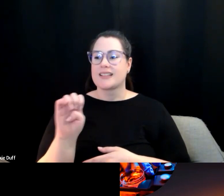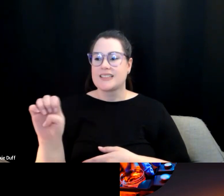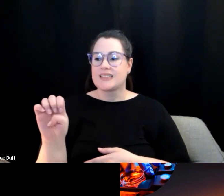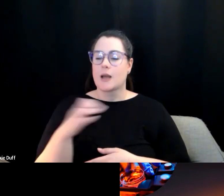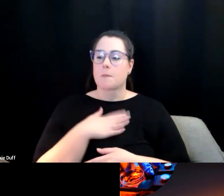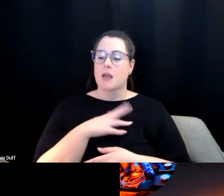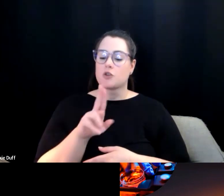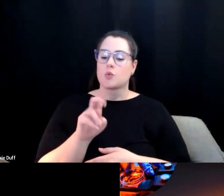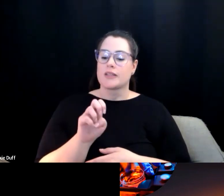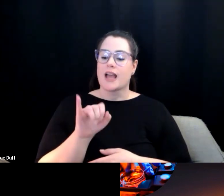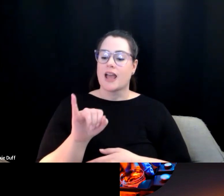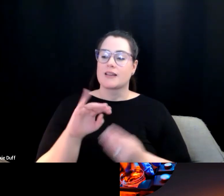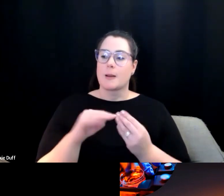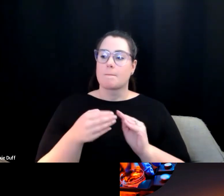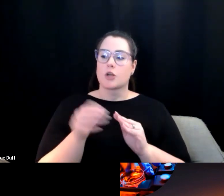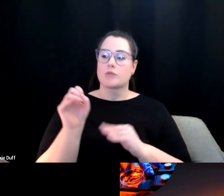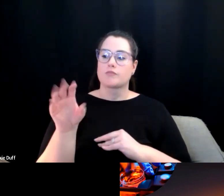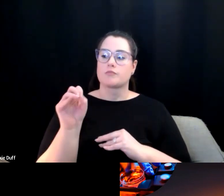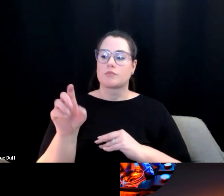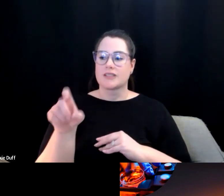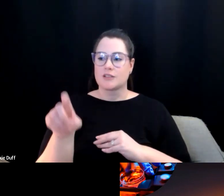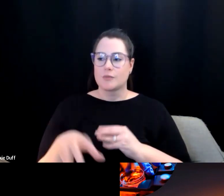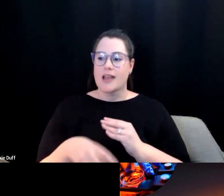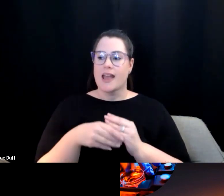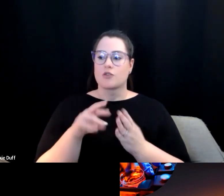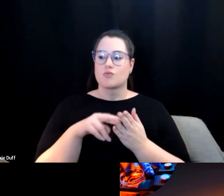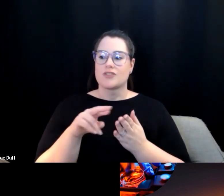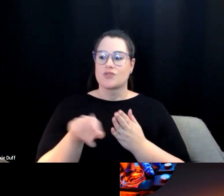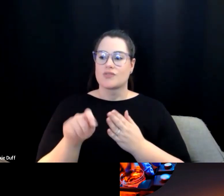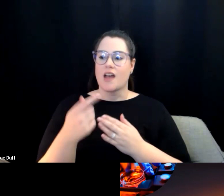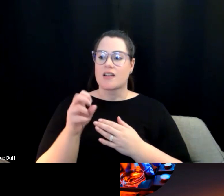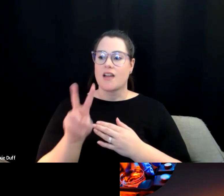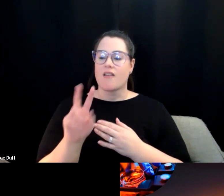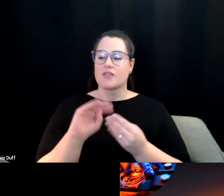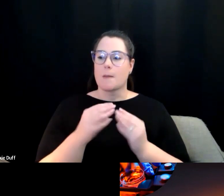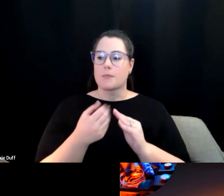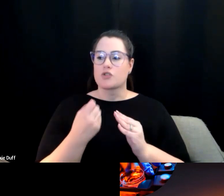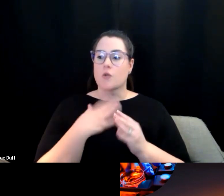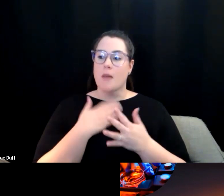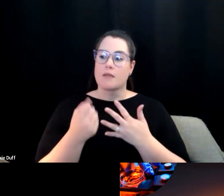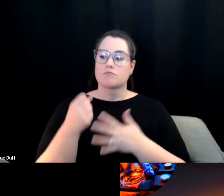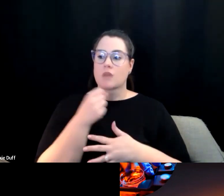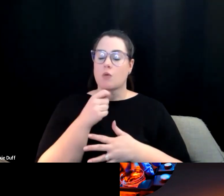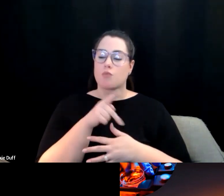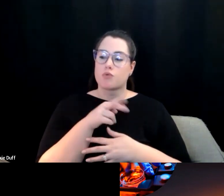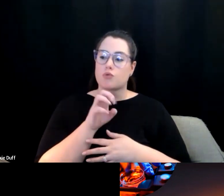I need to be added to the Research.gov system so my prime organization can find me and add me to the proposal.